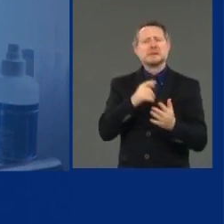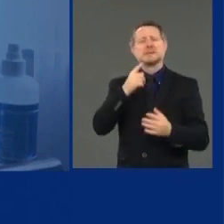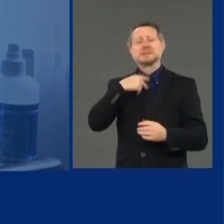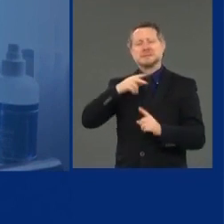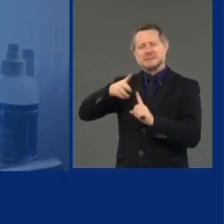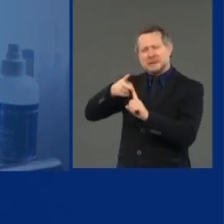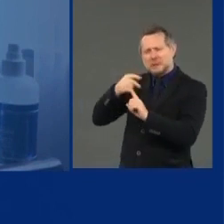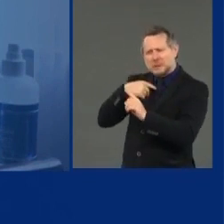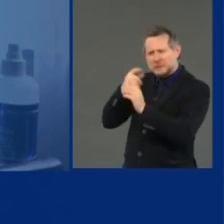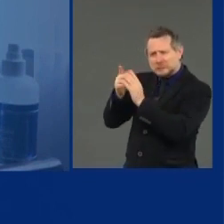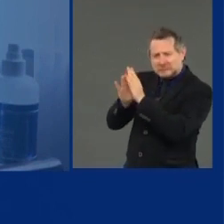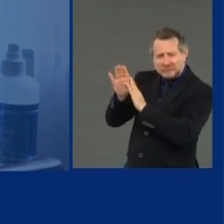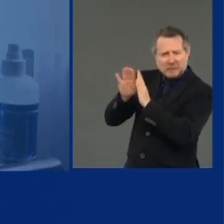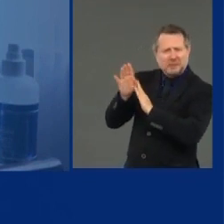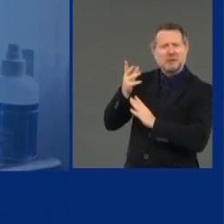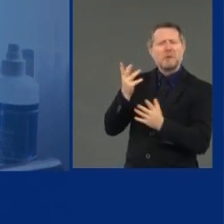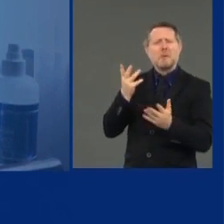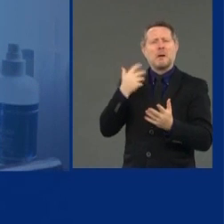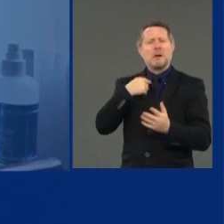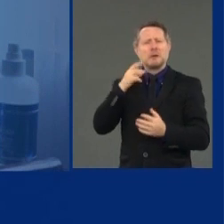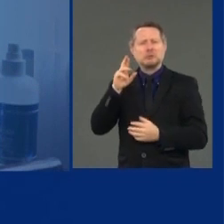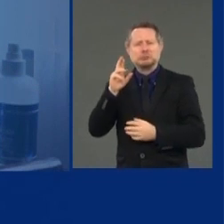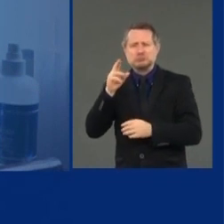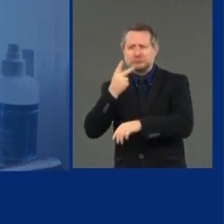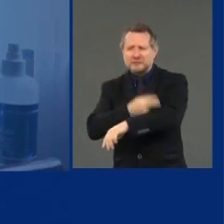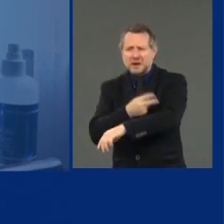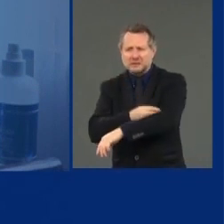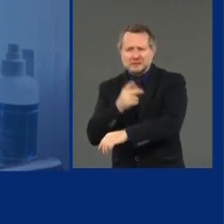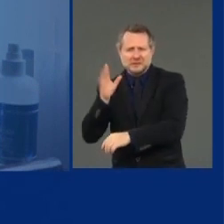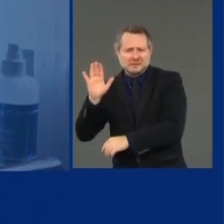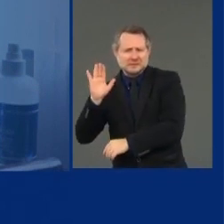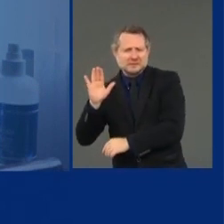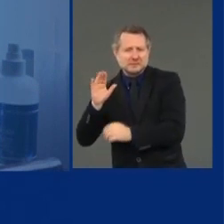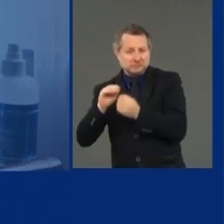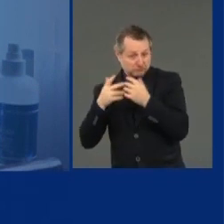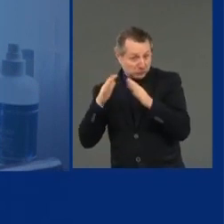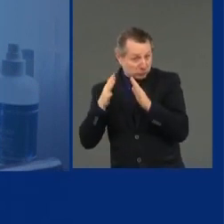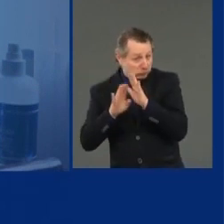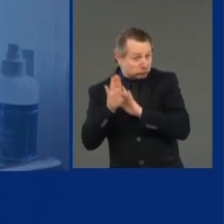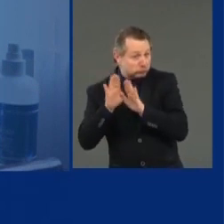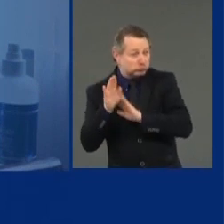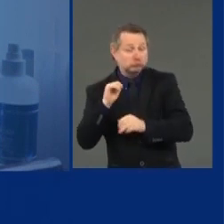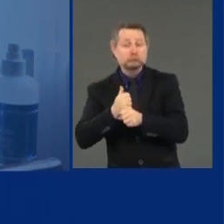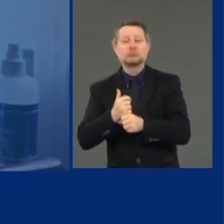WE ALSO WANT TO SEE HOW THE DEVELOPMENT FOR TREATMENT OF